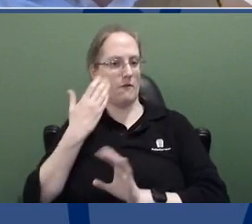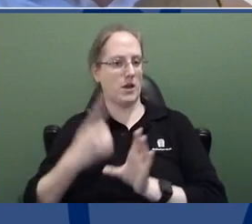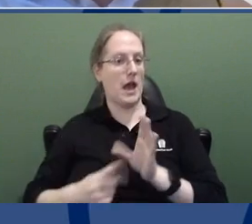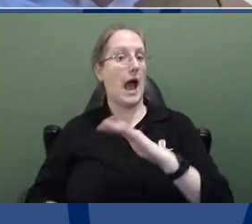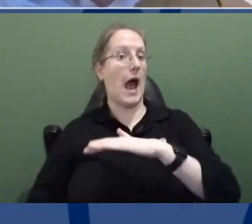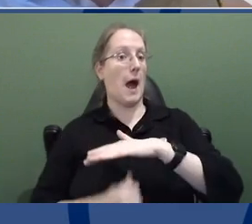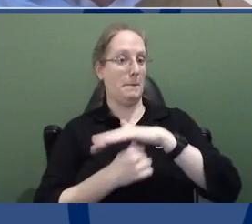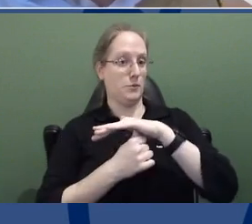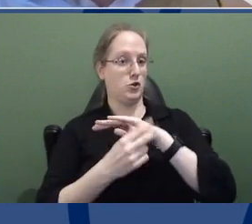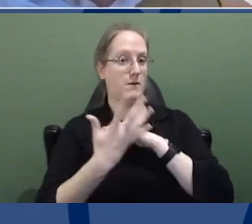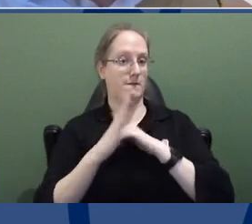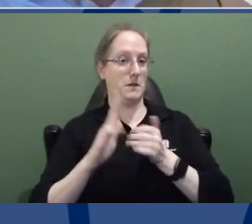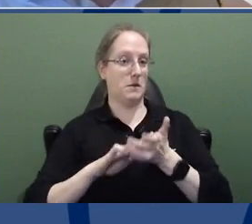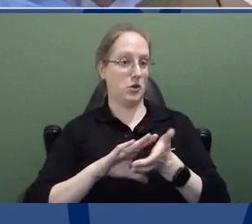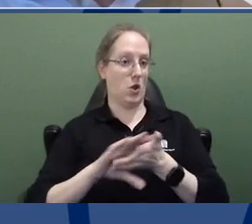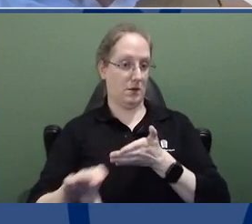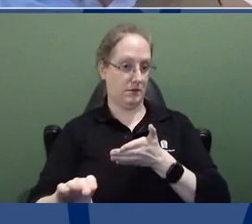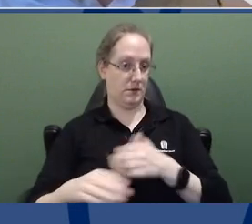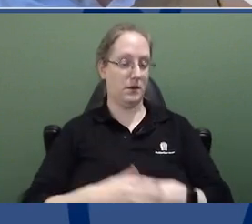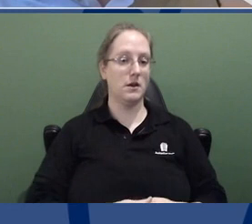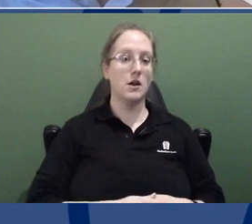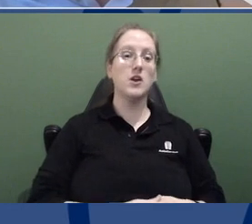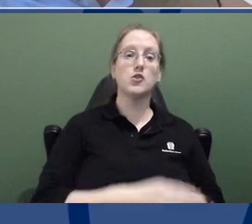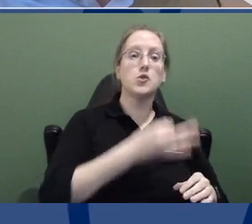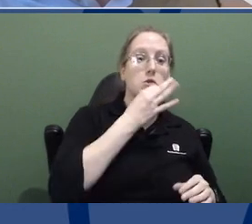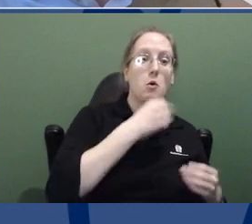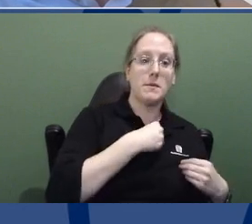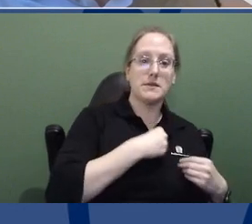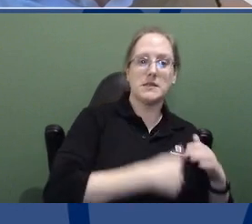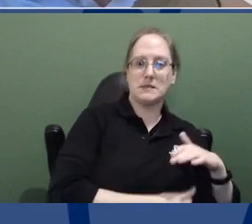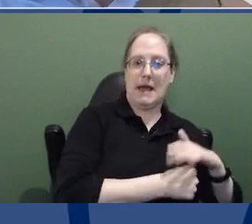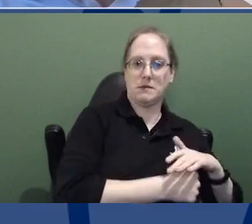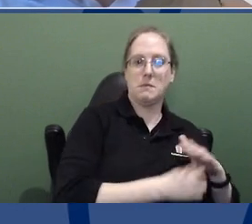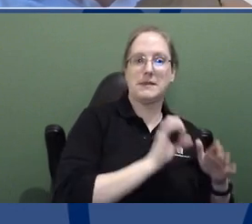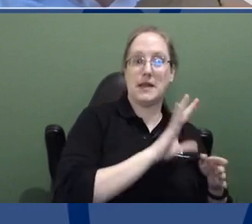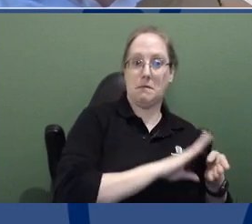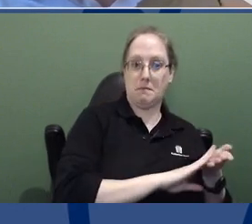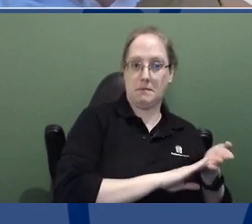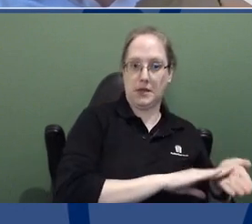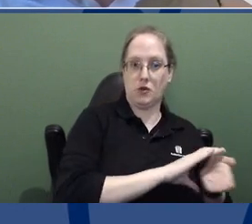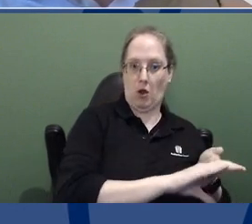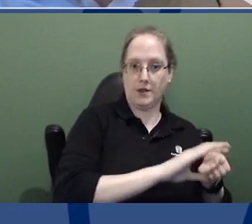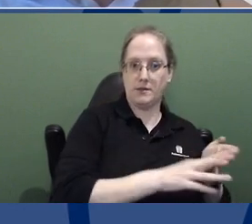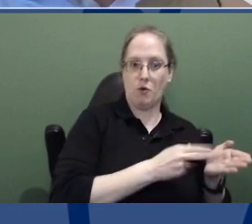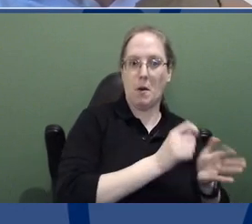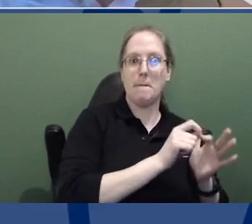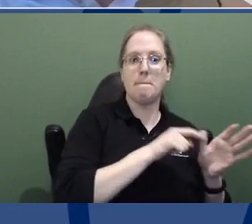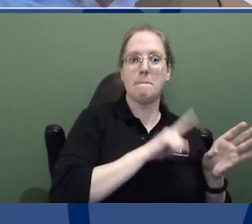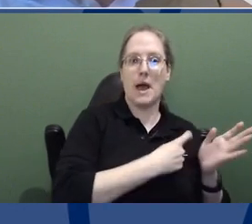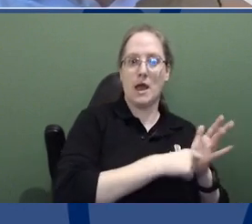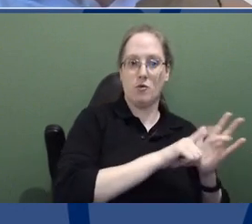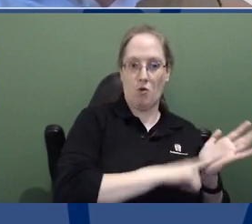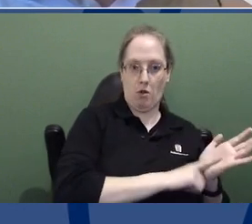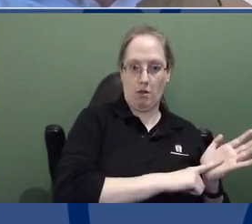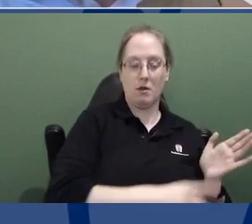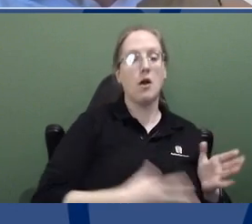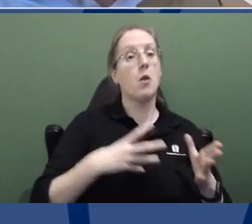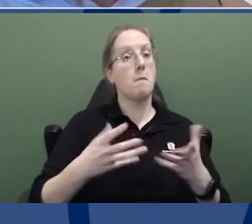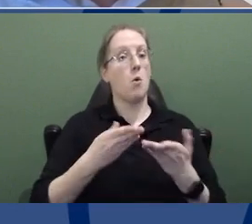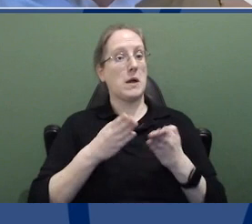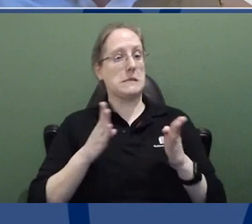capped out at a payroll of 10 million. The broadened Jobsaver scheme was to include businesses